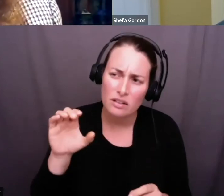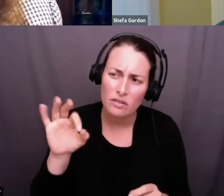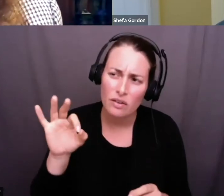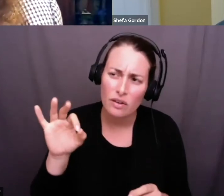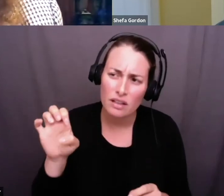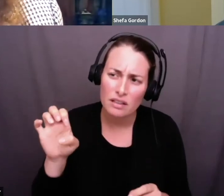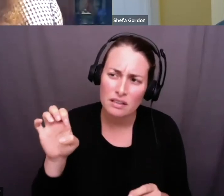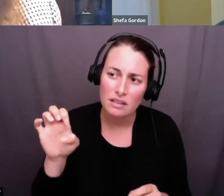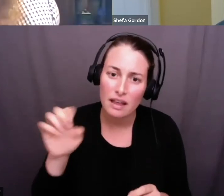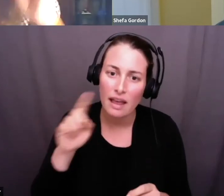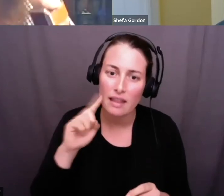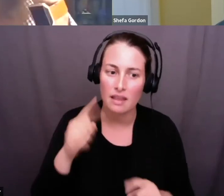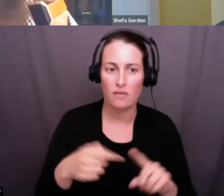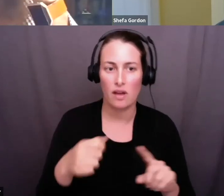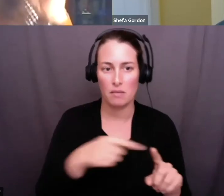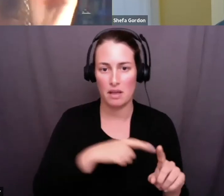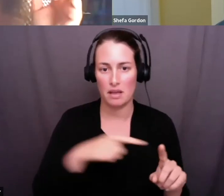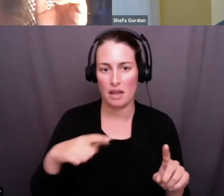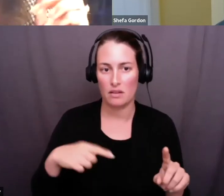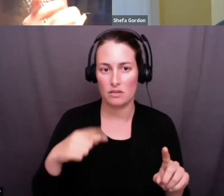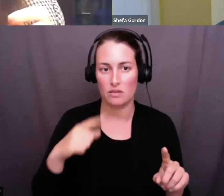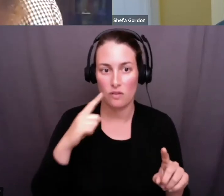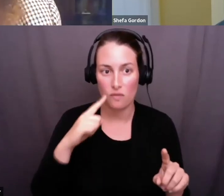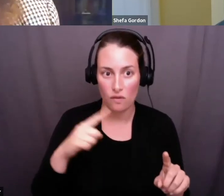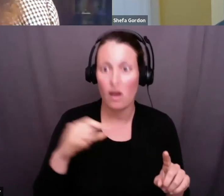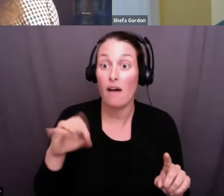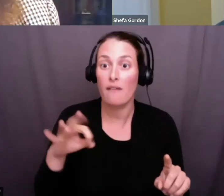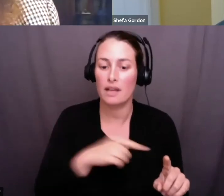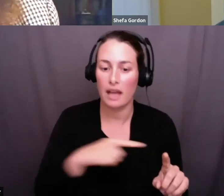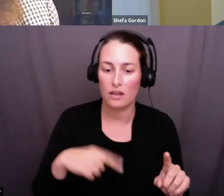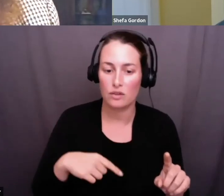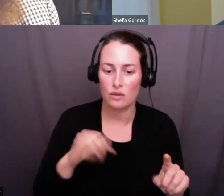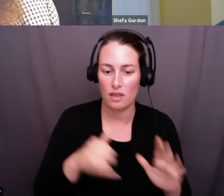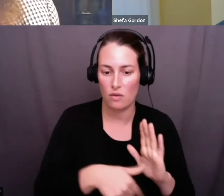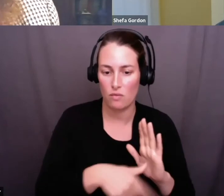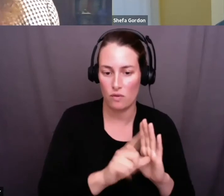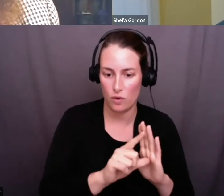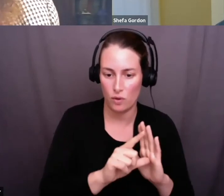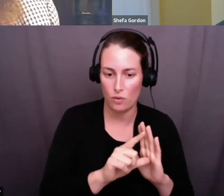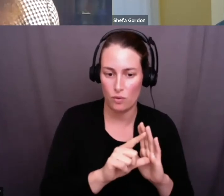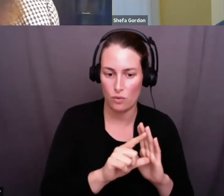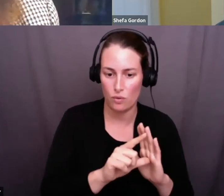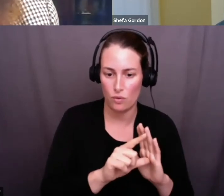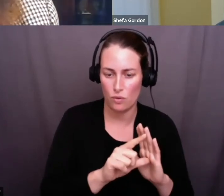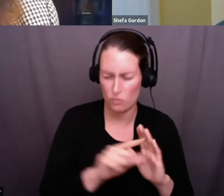from the Council of Councils review? Is that the reference?